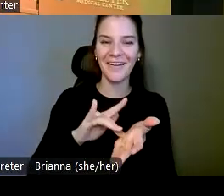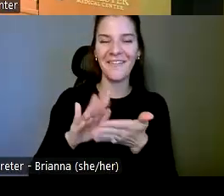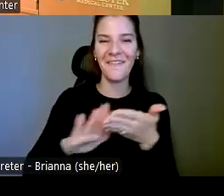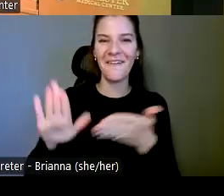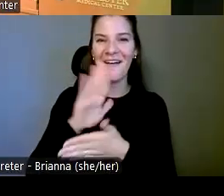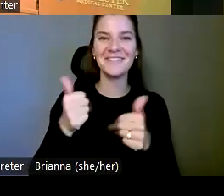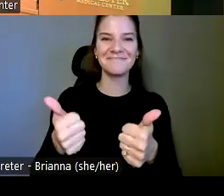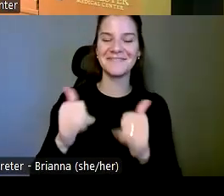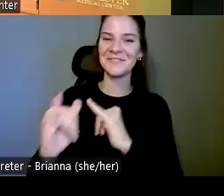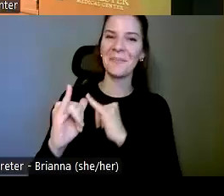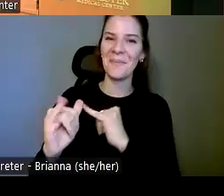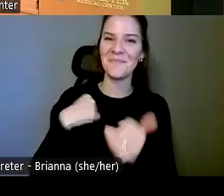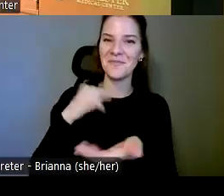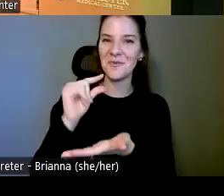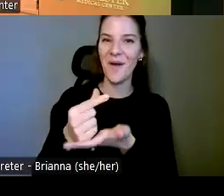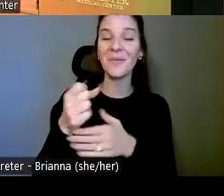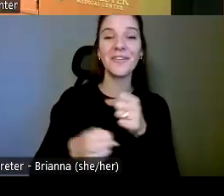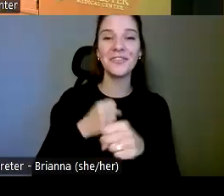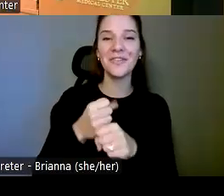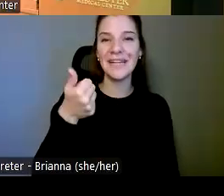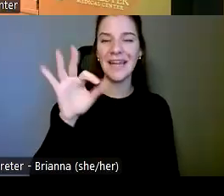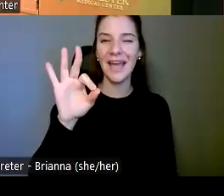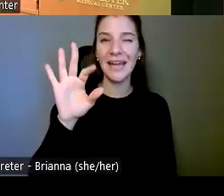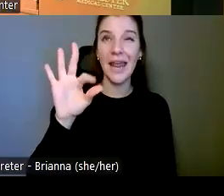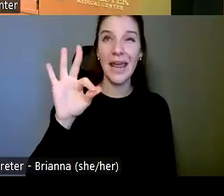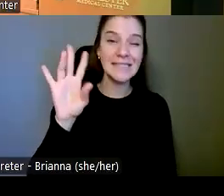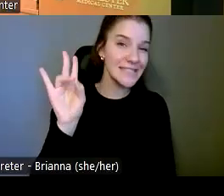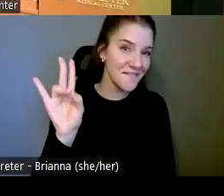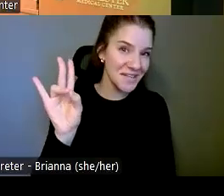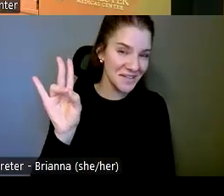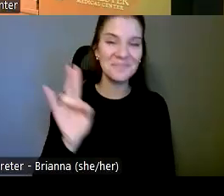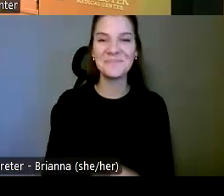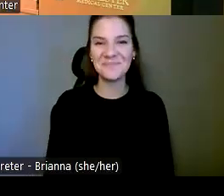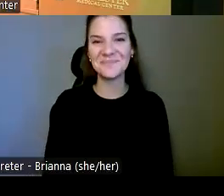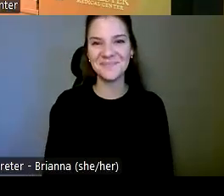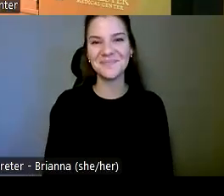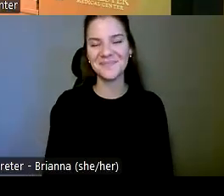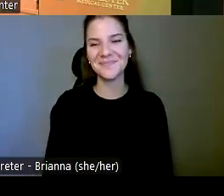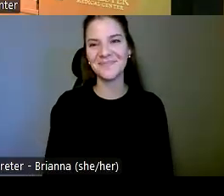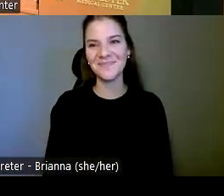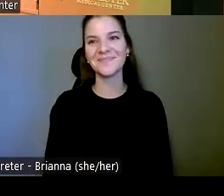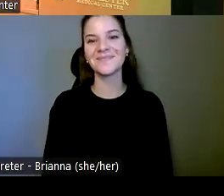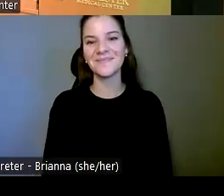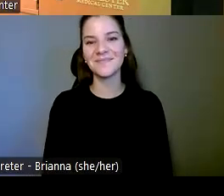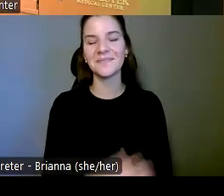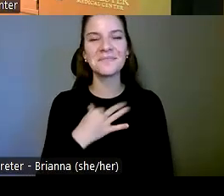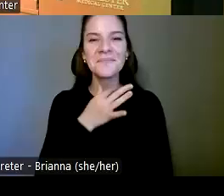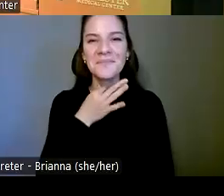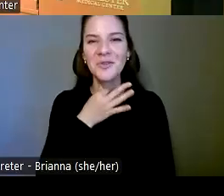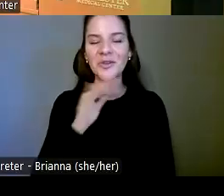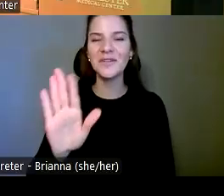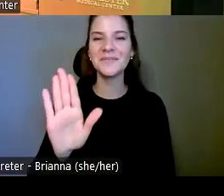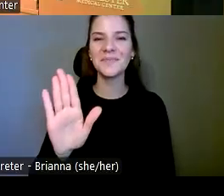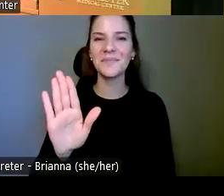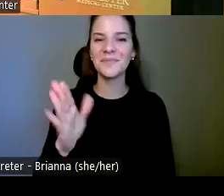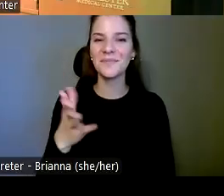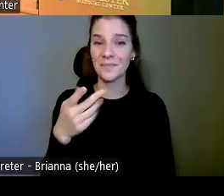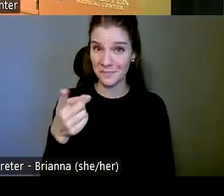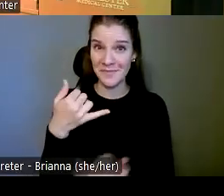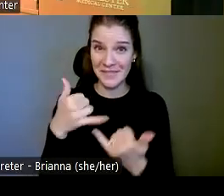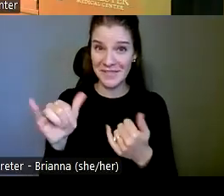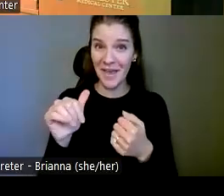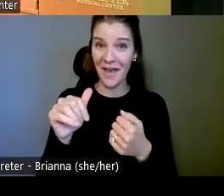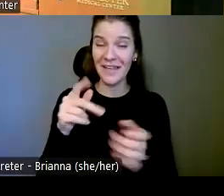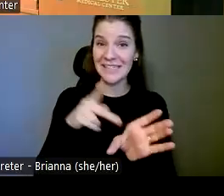graduated in 1997. So um I was just curious like uh are you still practicing as a psychiatrist and